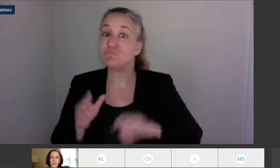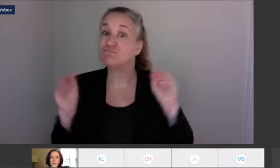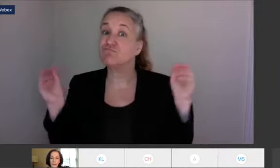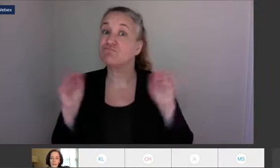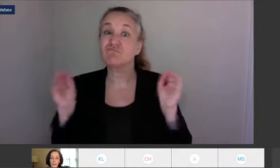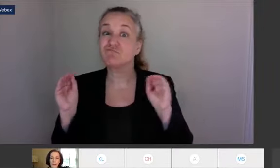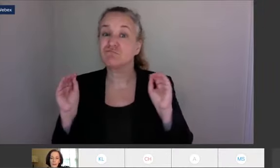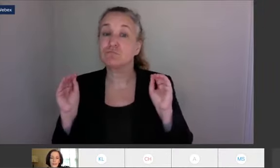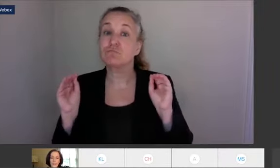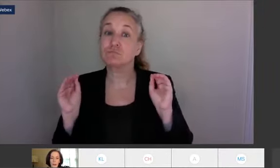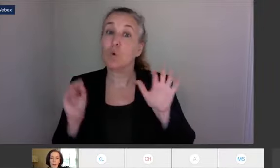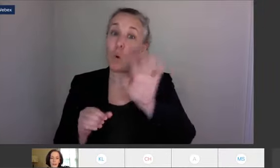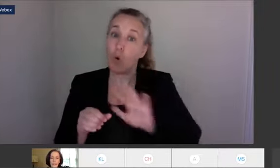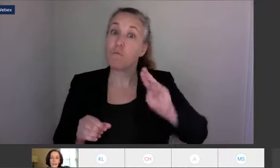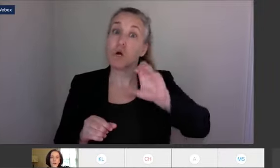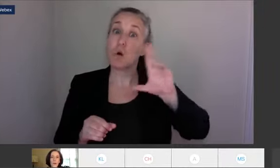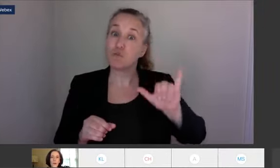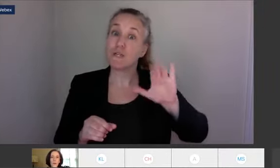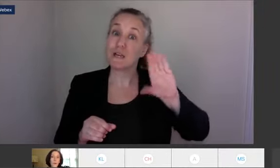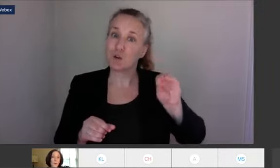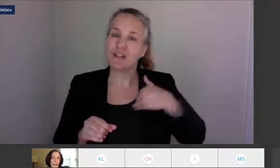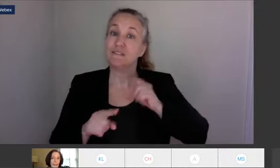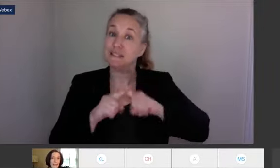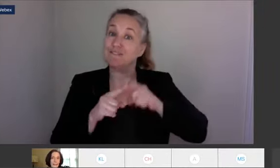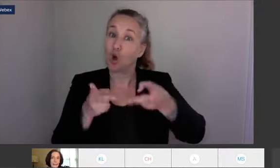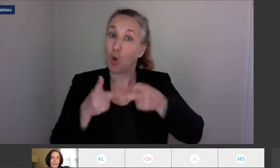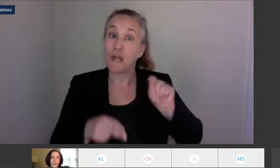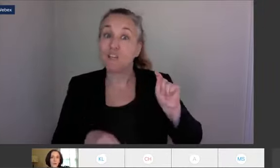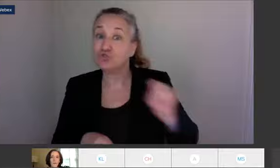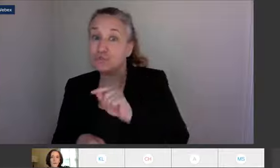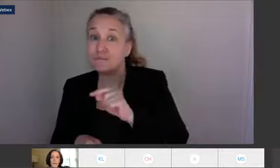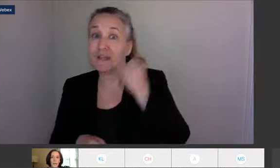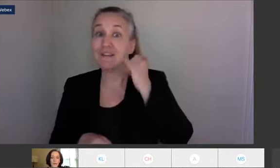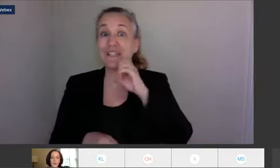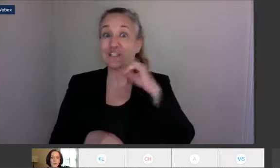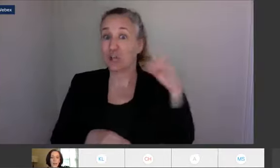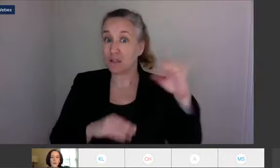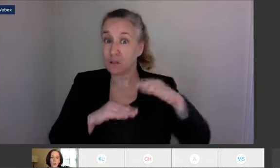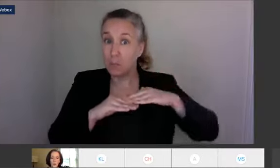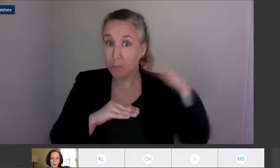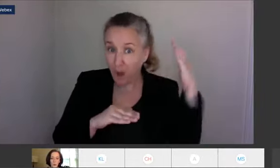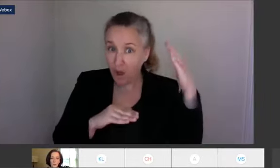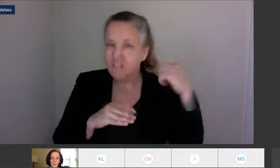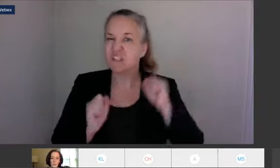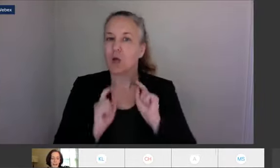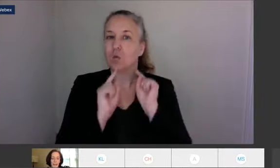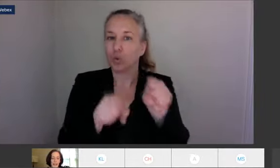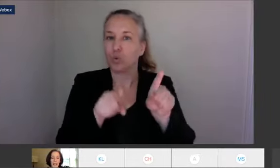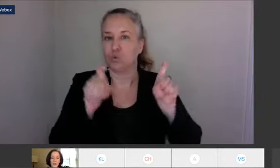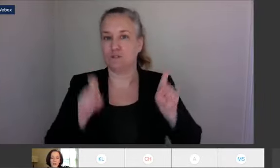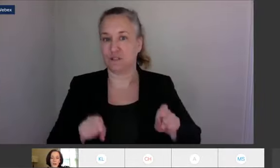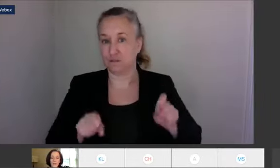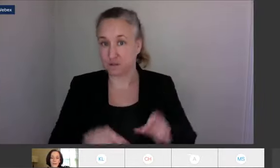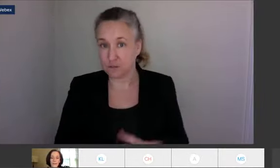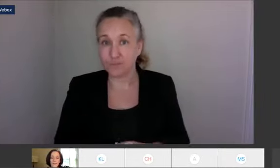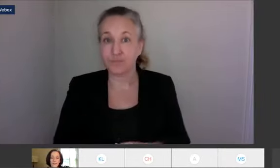in Montgomery County to those who are 18 years of age and older and you can see